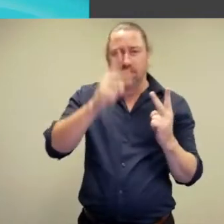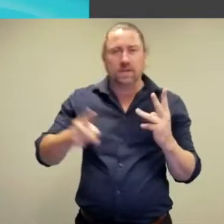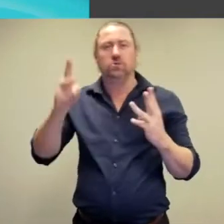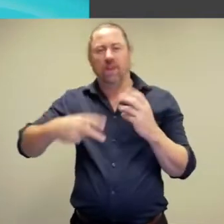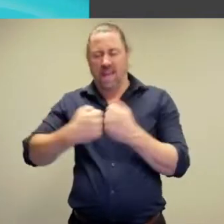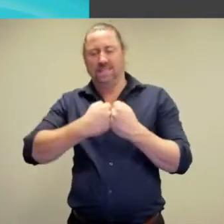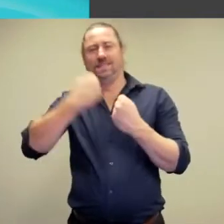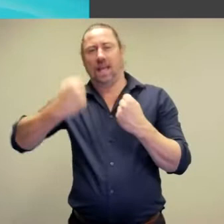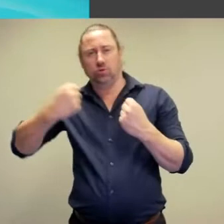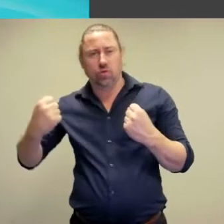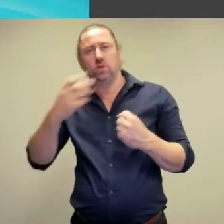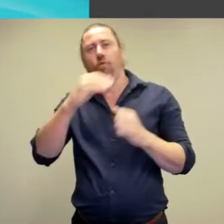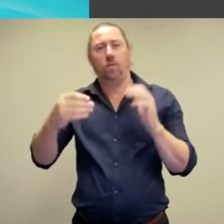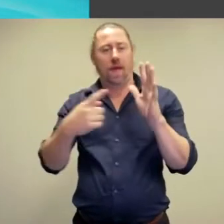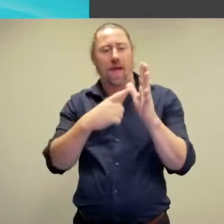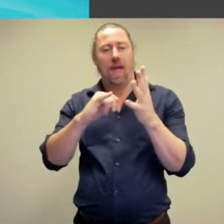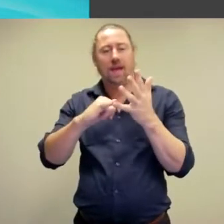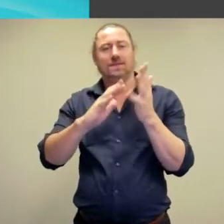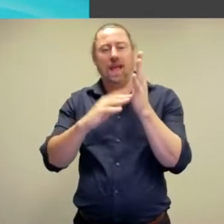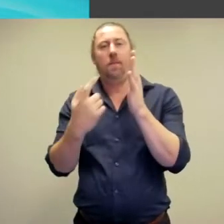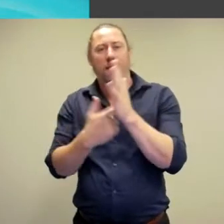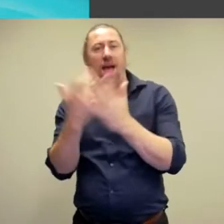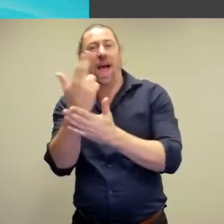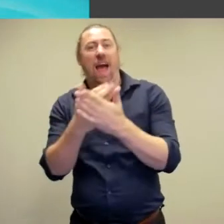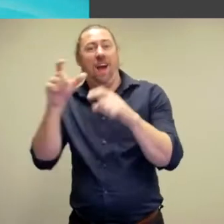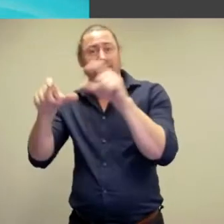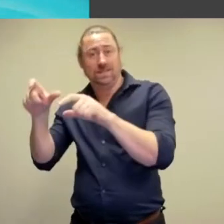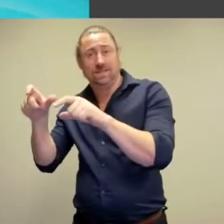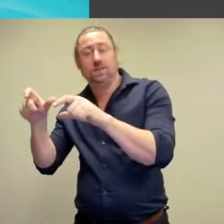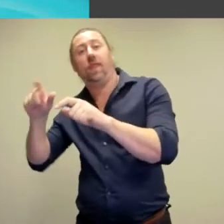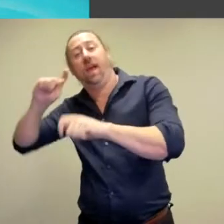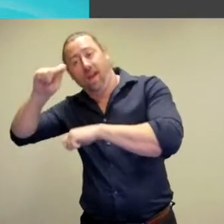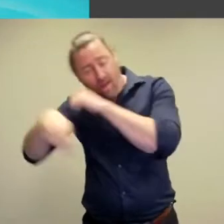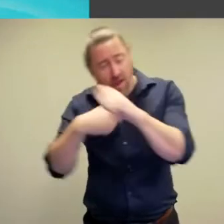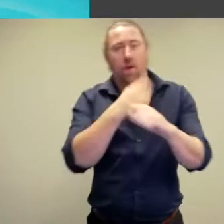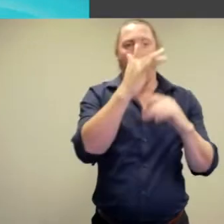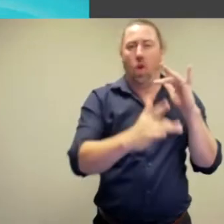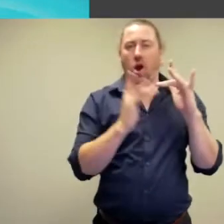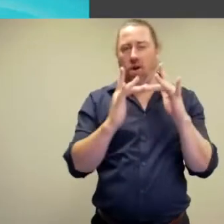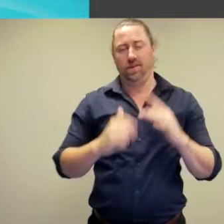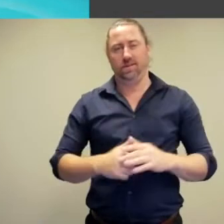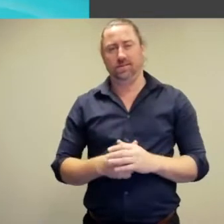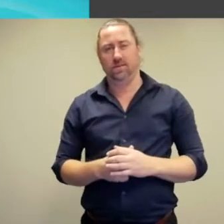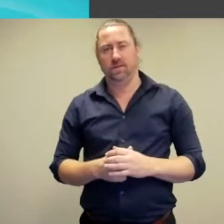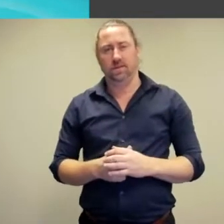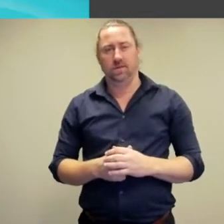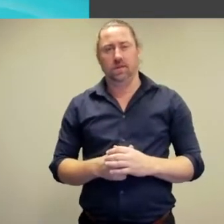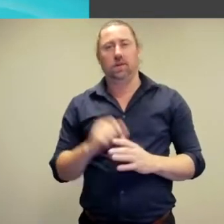as ASMR artists for the online